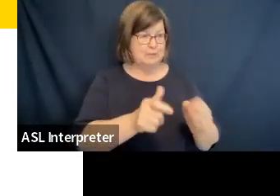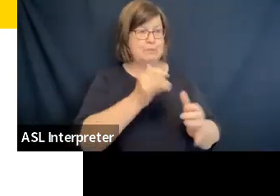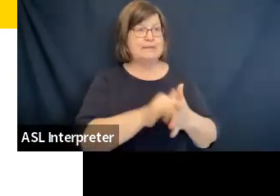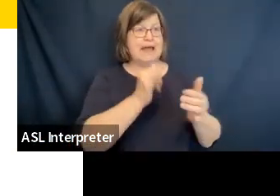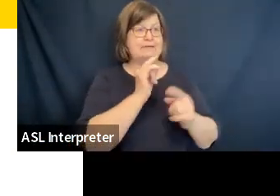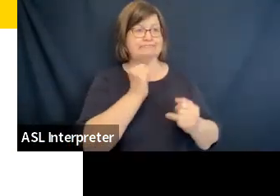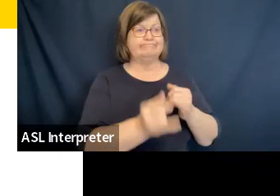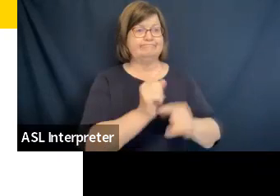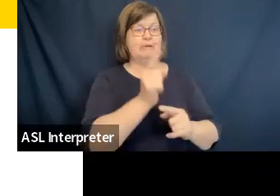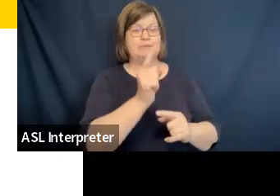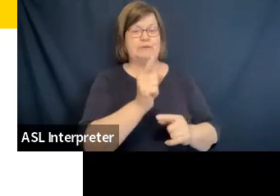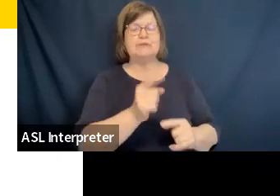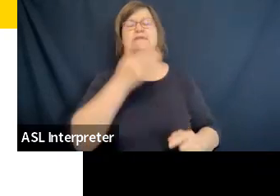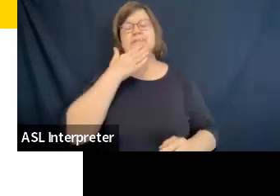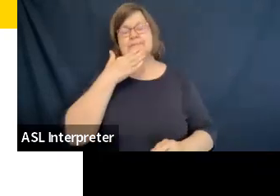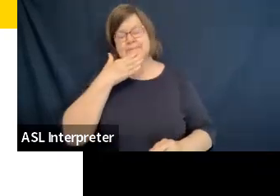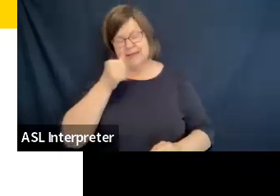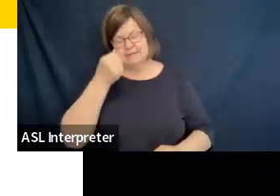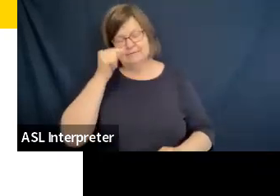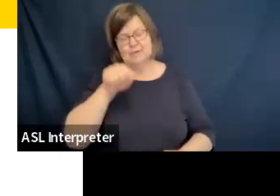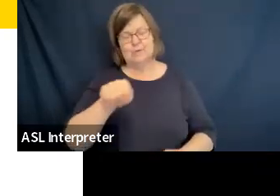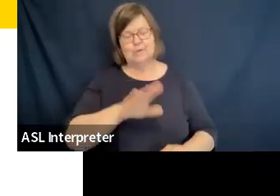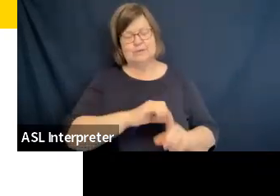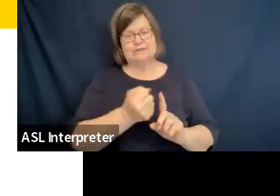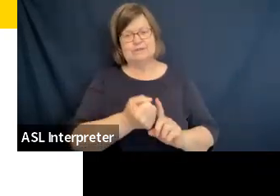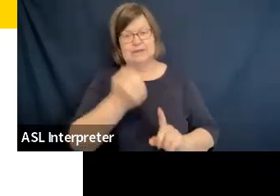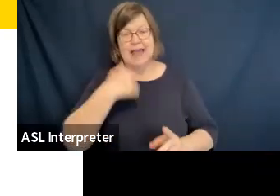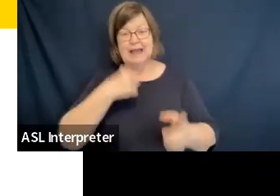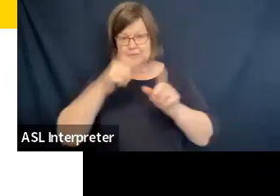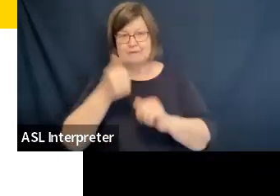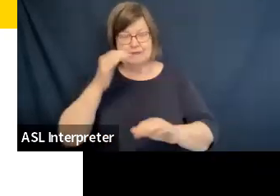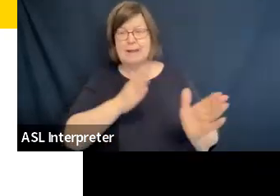you're in a better situation. So I agree that if you can plan ahead to have the